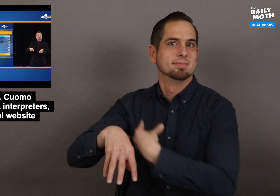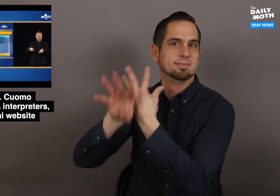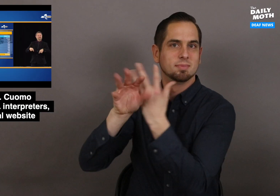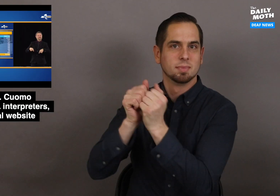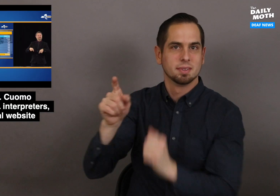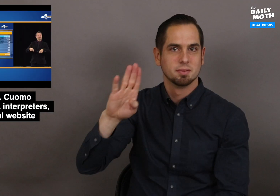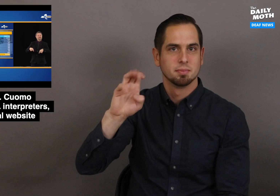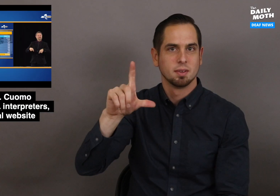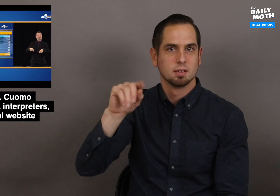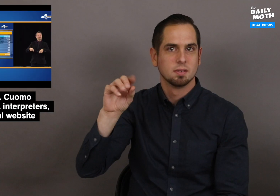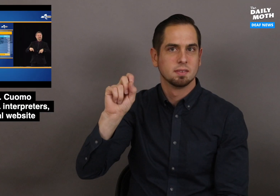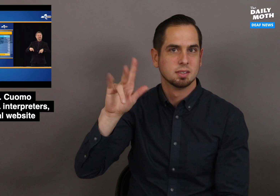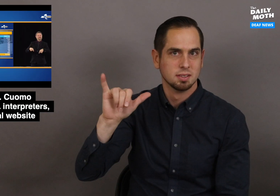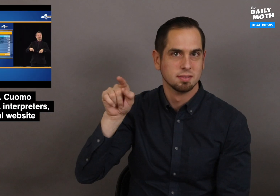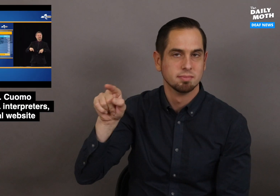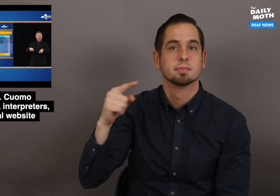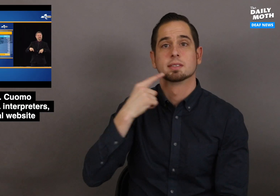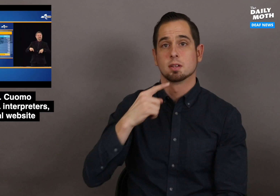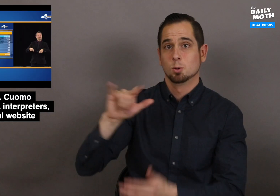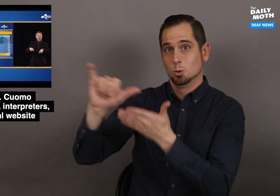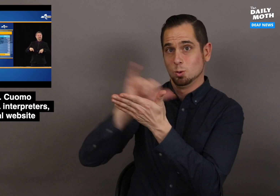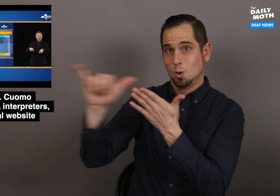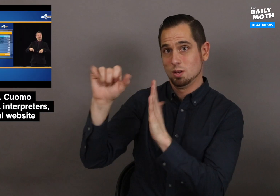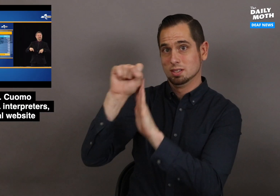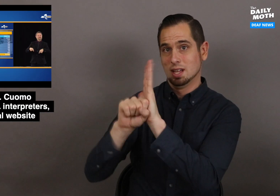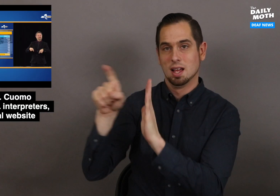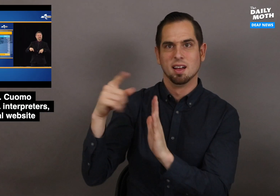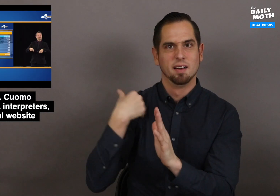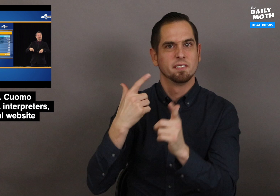Belozovsky told me in a video chat that New York has